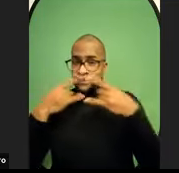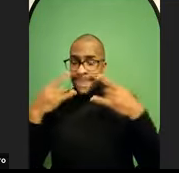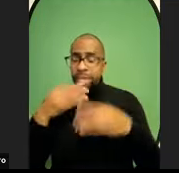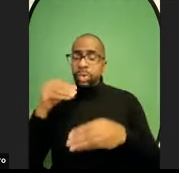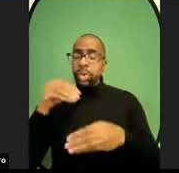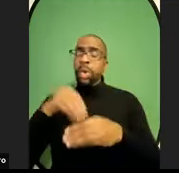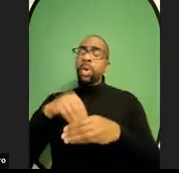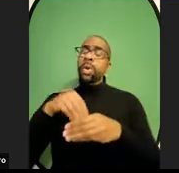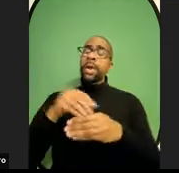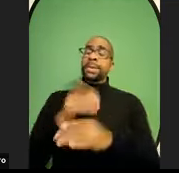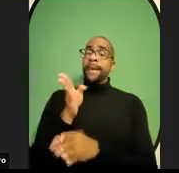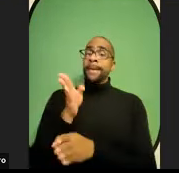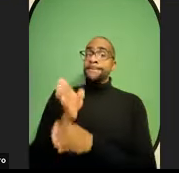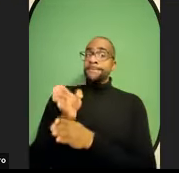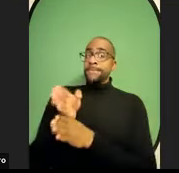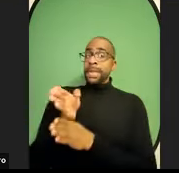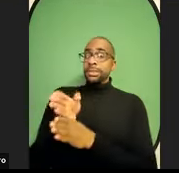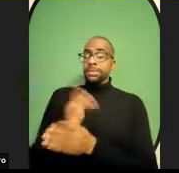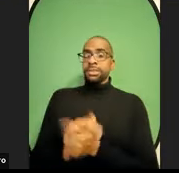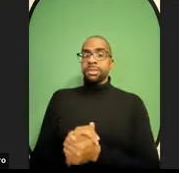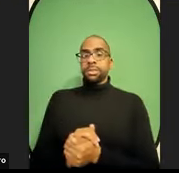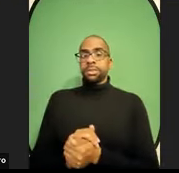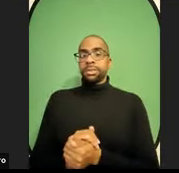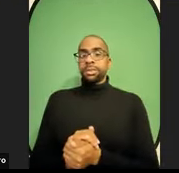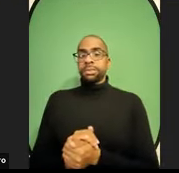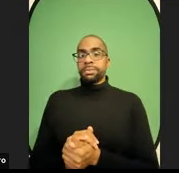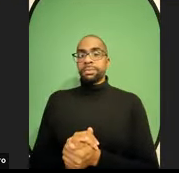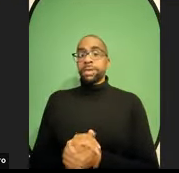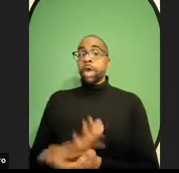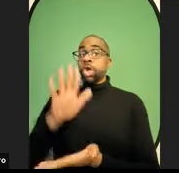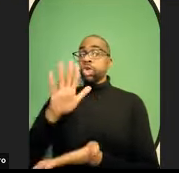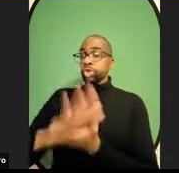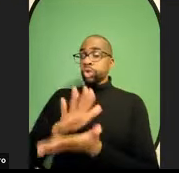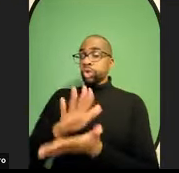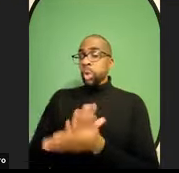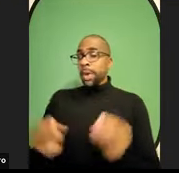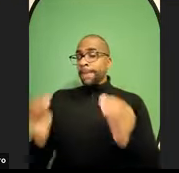chool